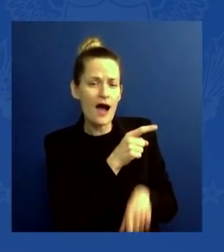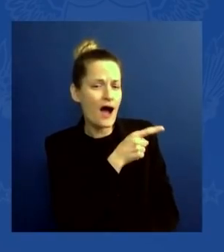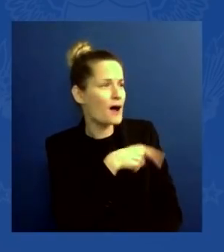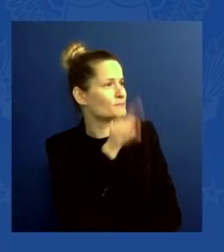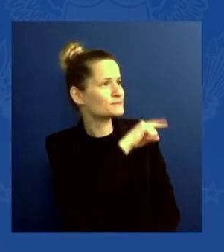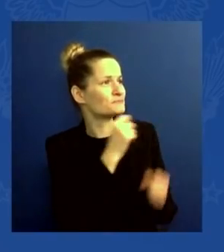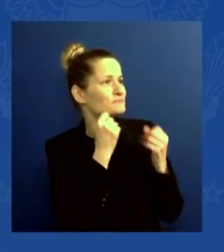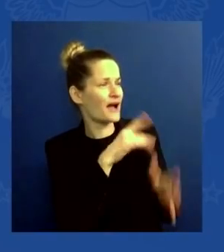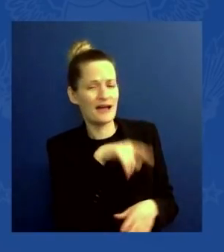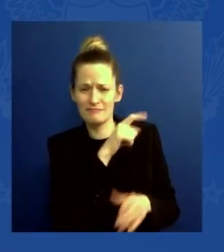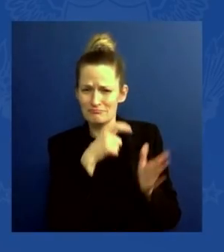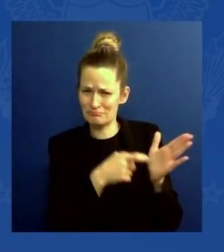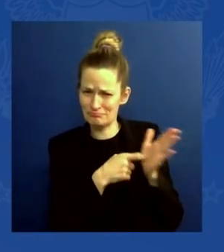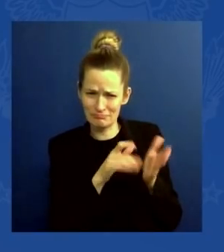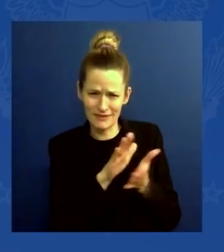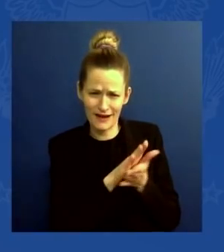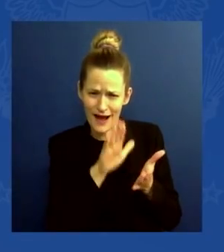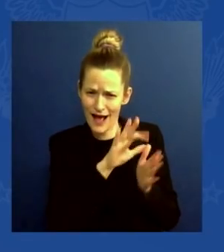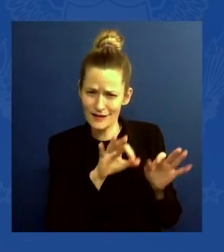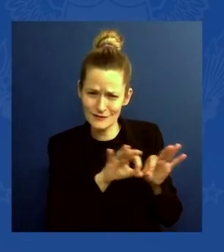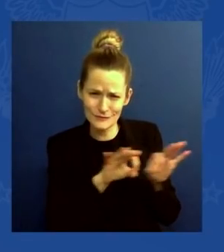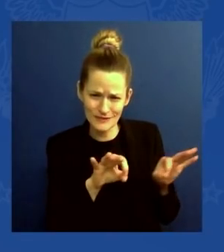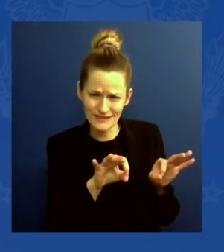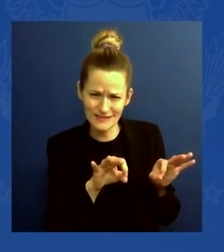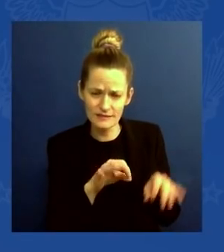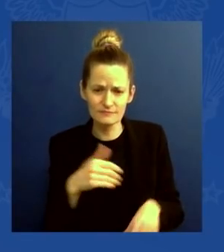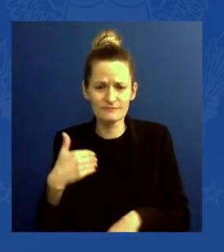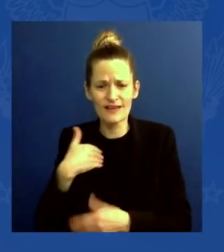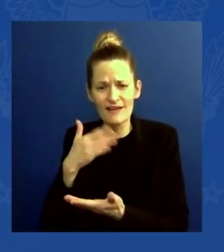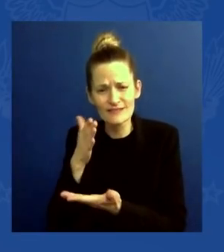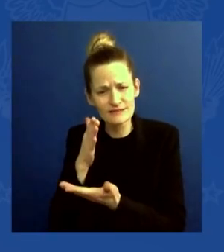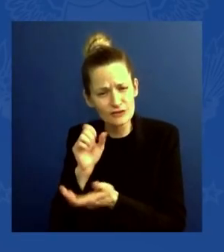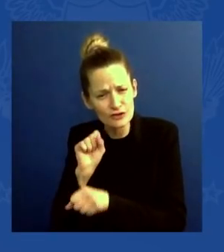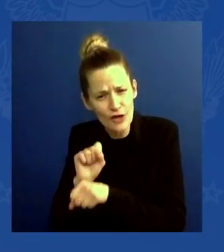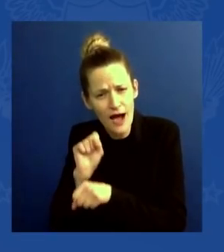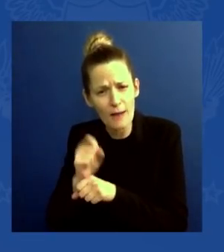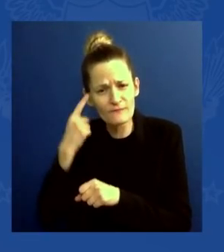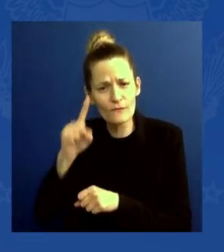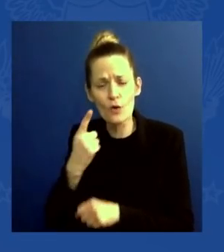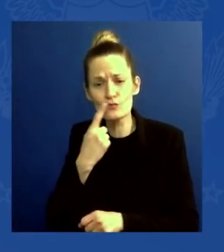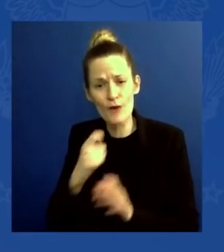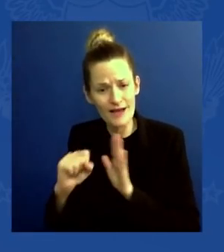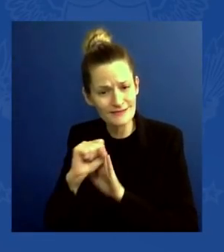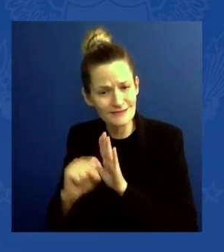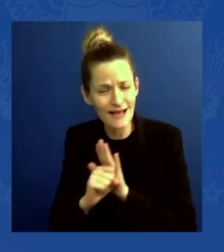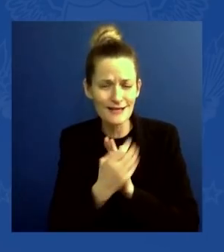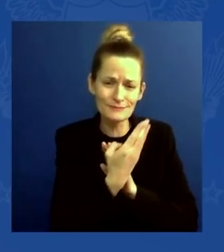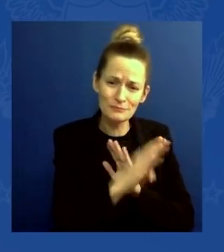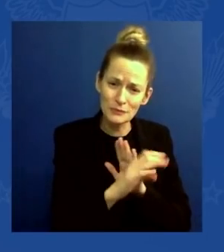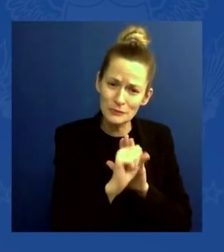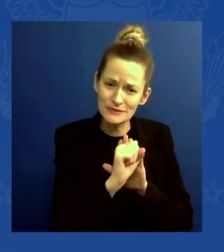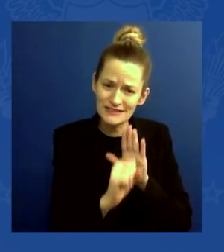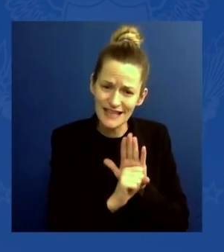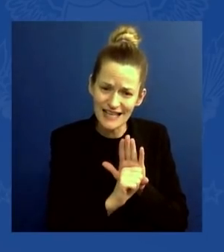Tribal communities. This is a blue-collar blueprint to rebuild America. And it's long overdue.